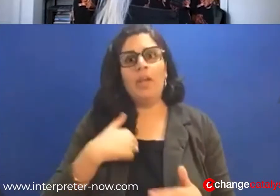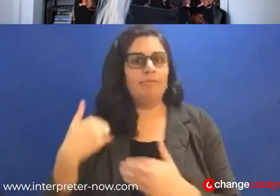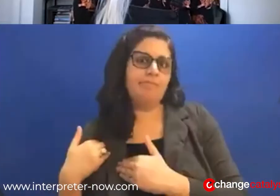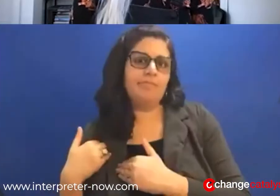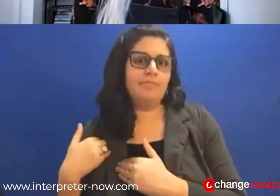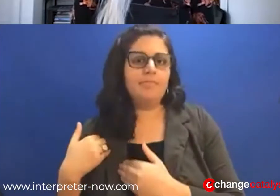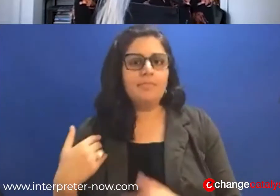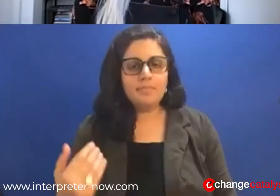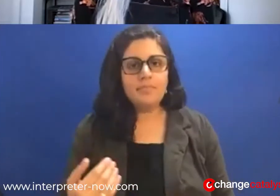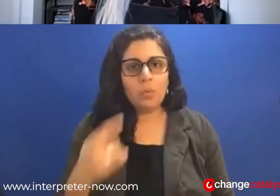We do have it.